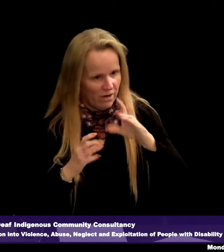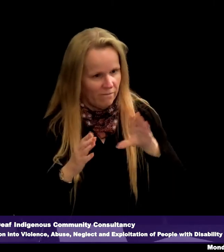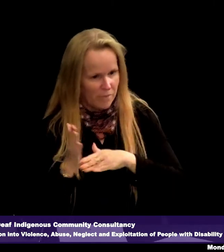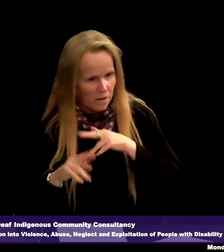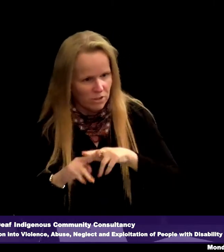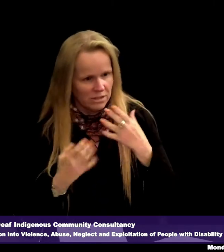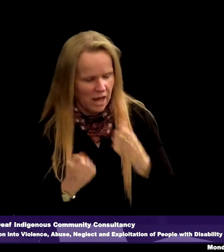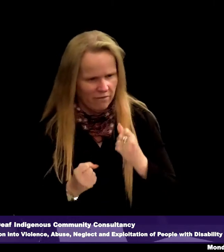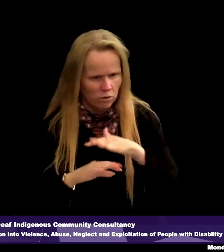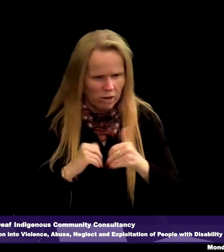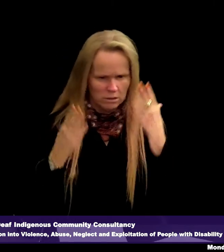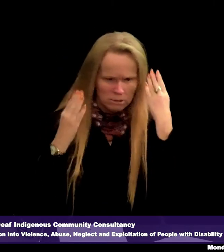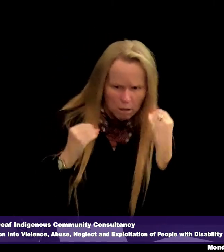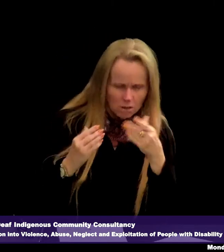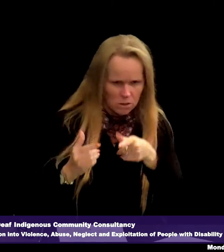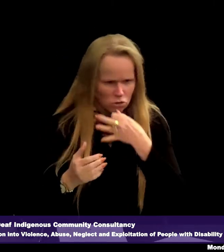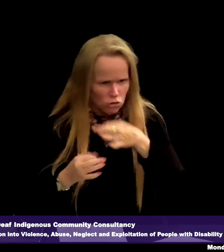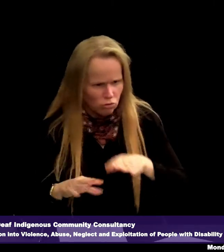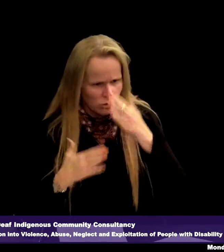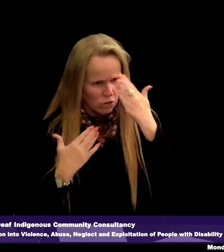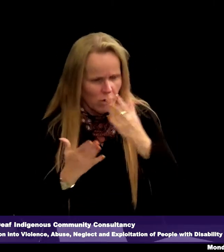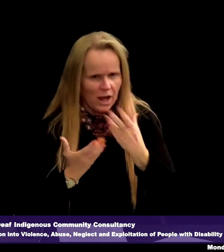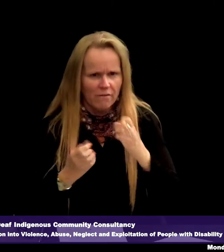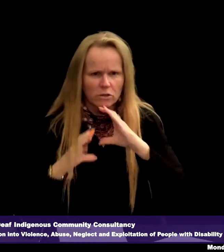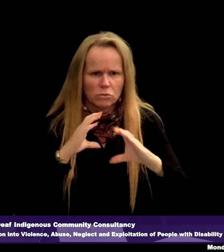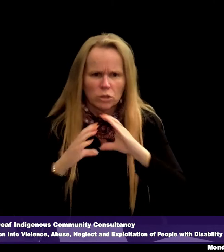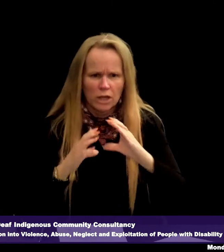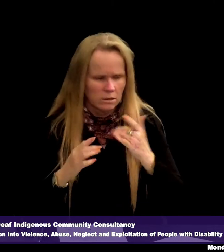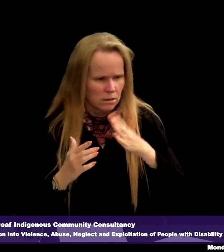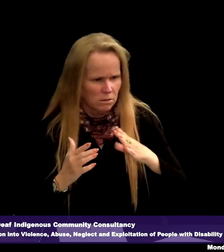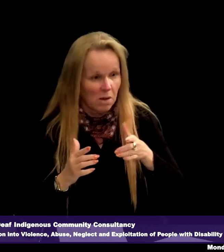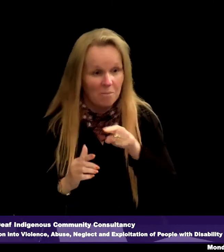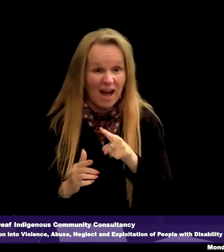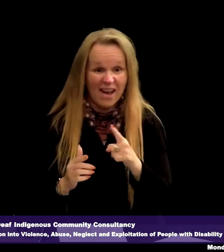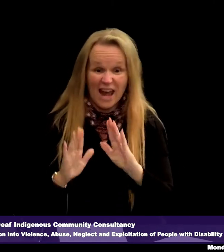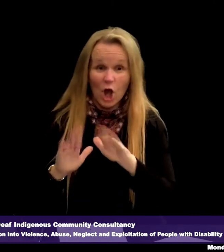I can identify with people who have a hearing loss, children who don't have access to